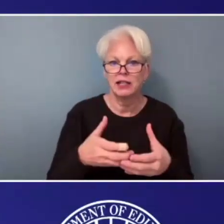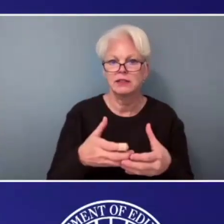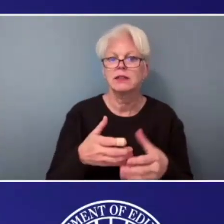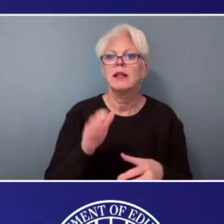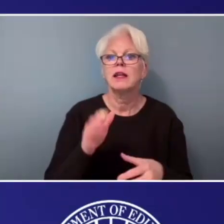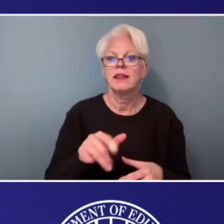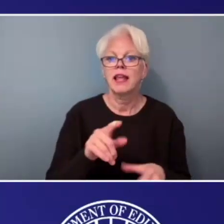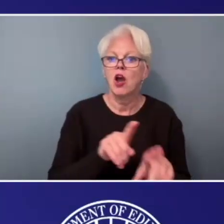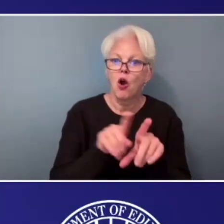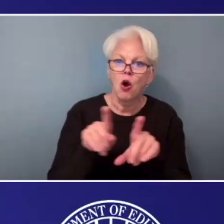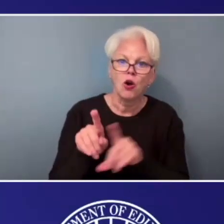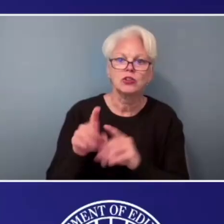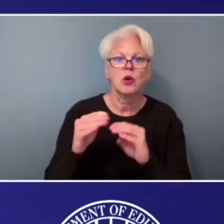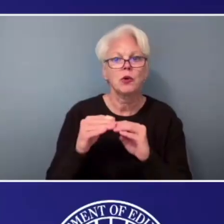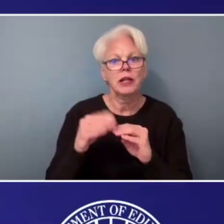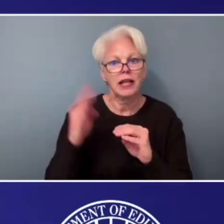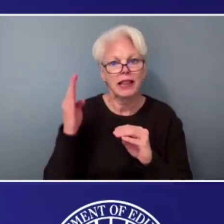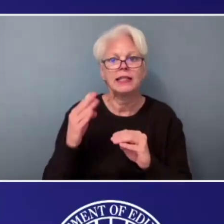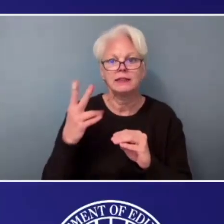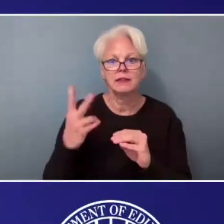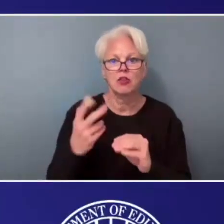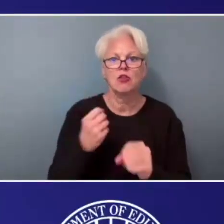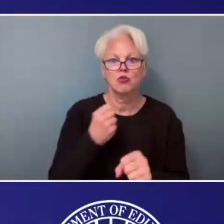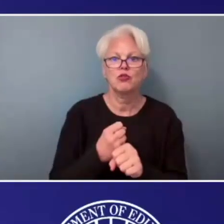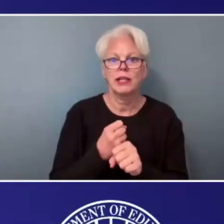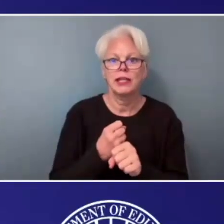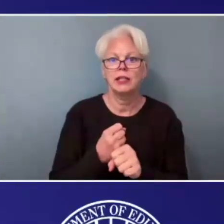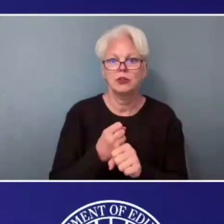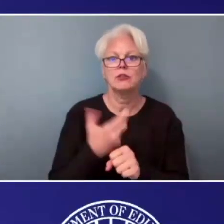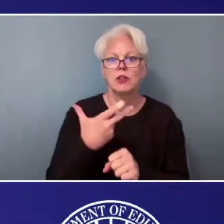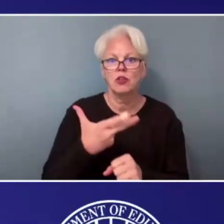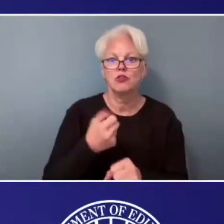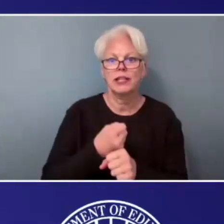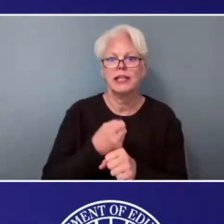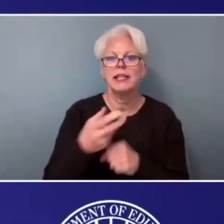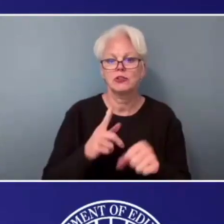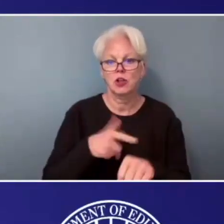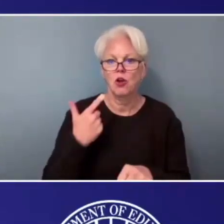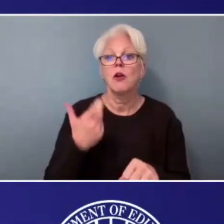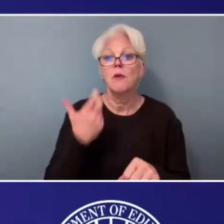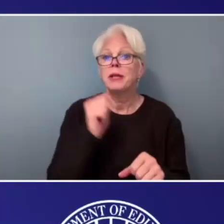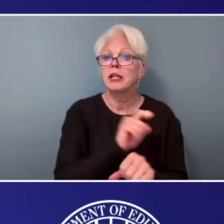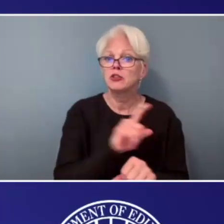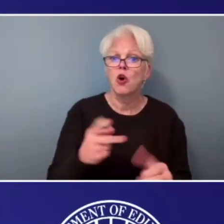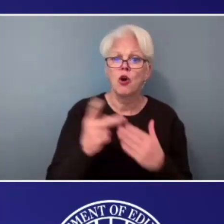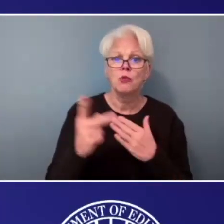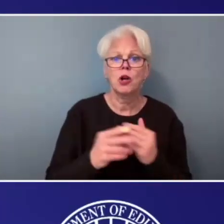also at least three years, because all of these programs are generally at least three years.